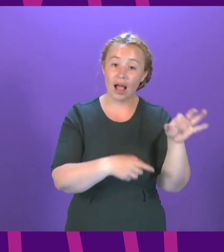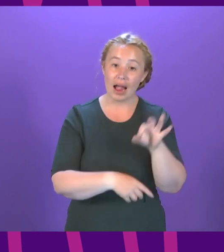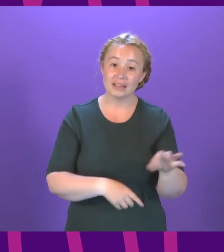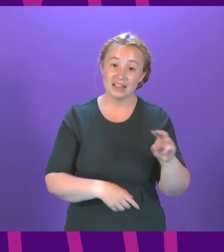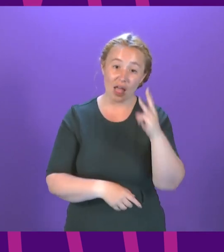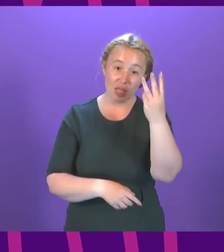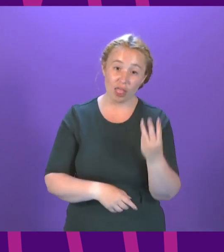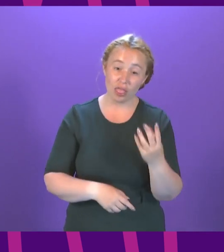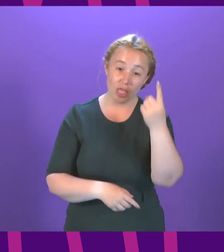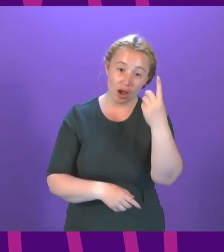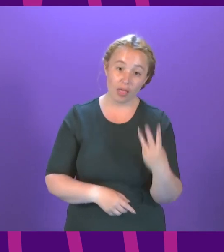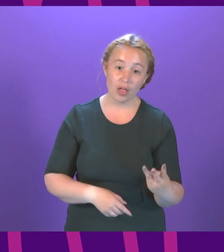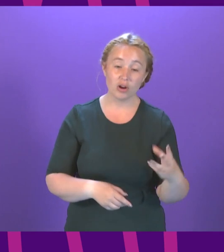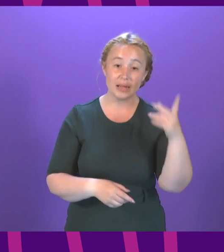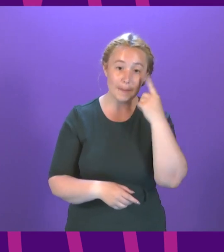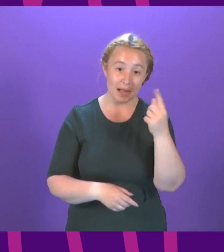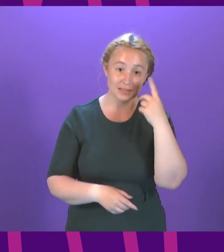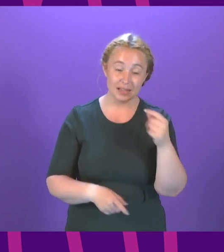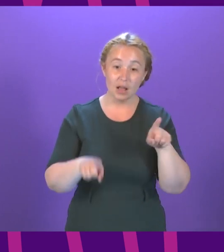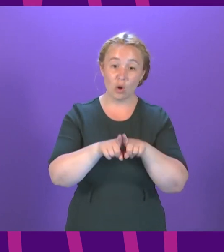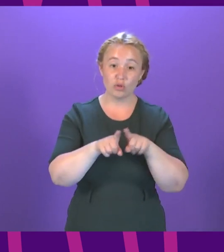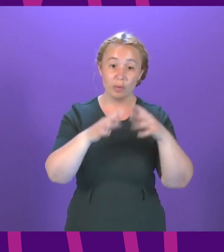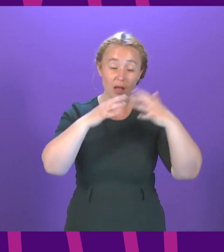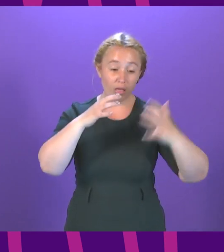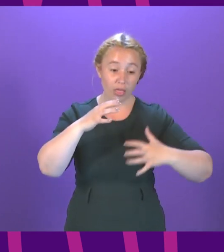Coupled with the constant breakdowns, that is preventing people from travelling,